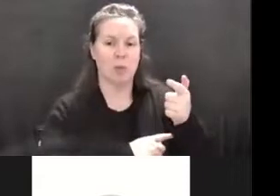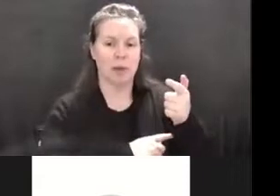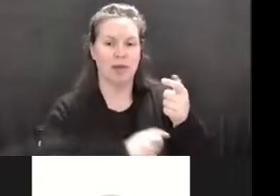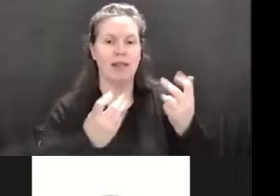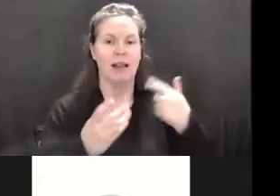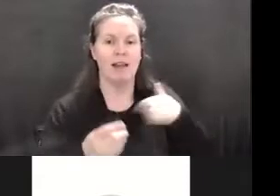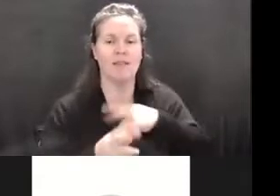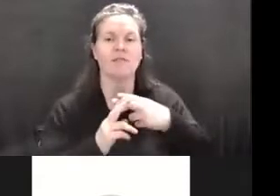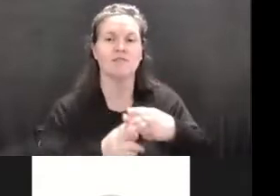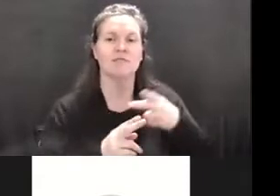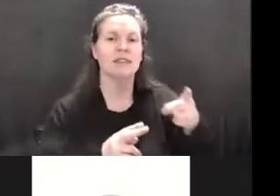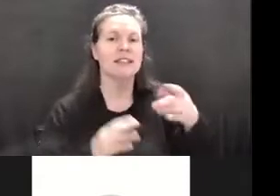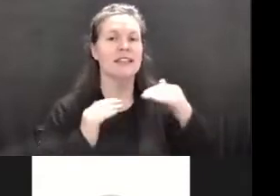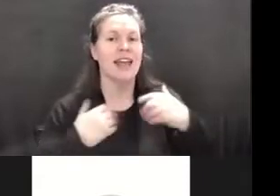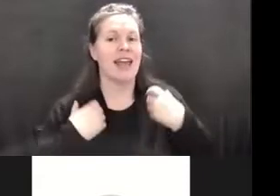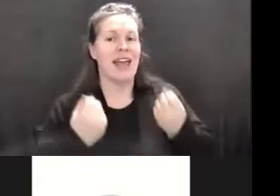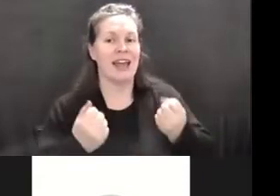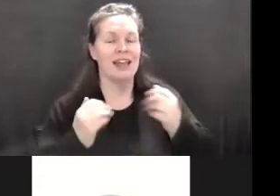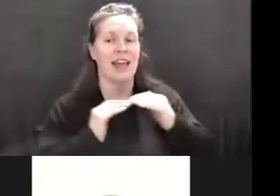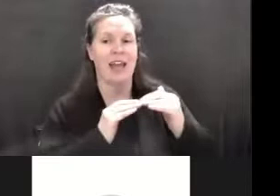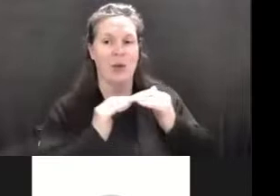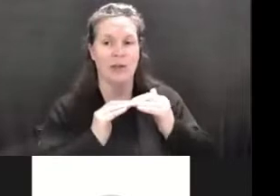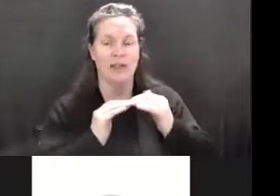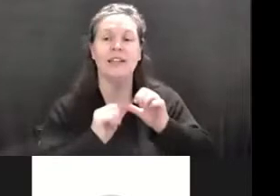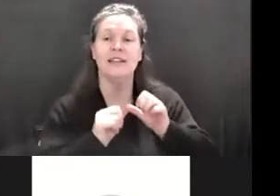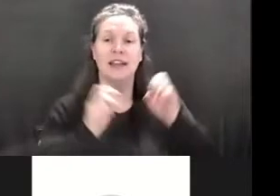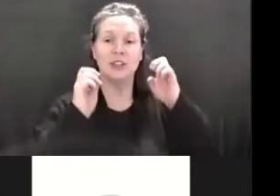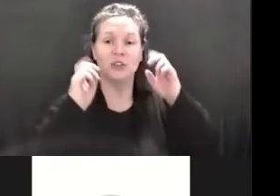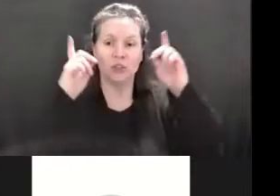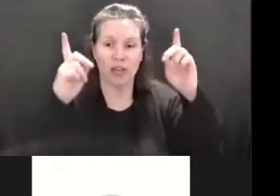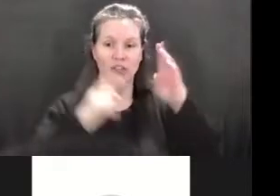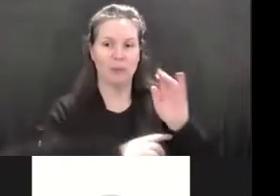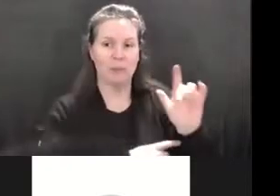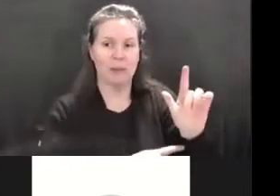the Health Equity Continuing Education Bill. And What this bill does is requires